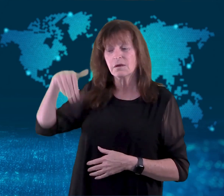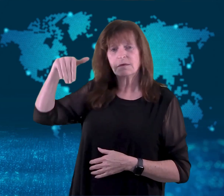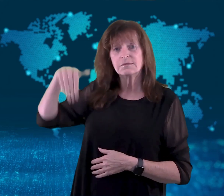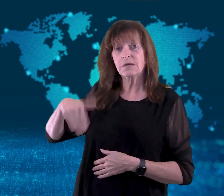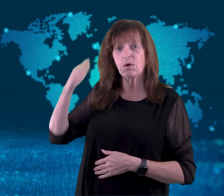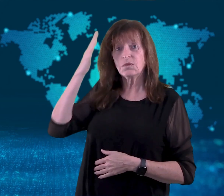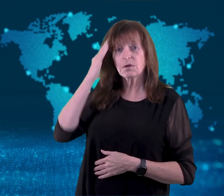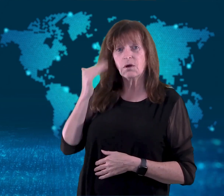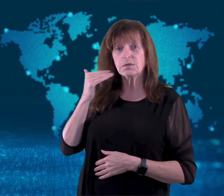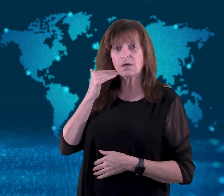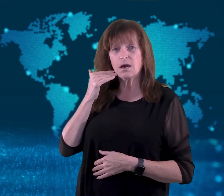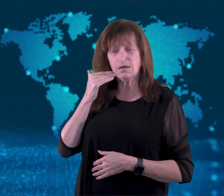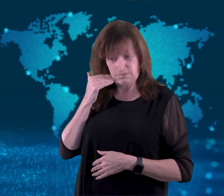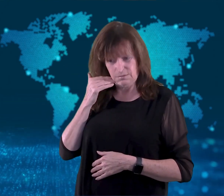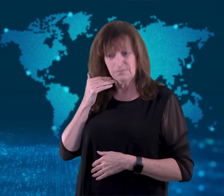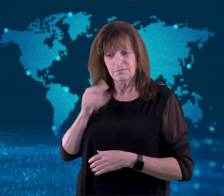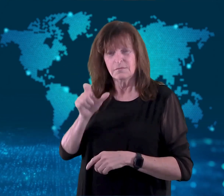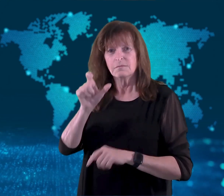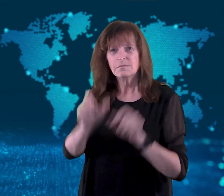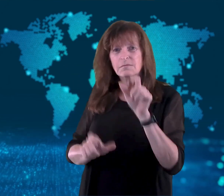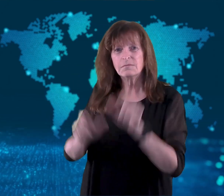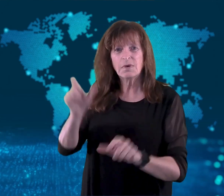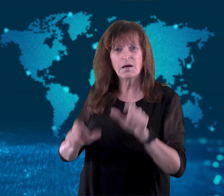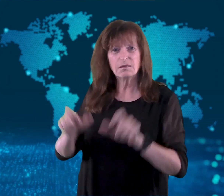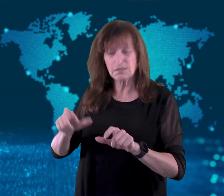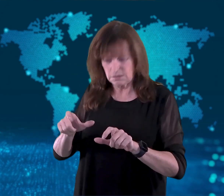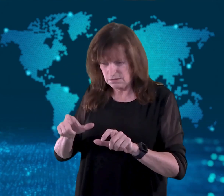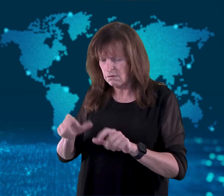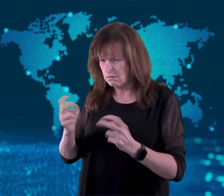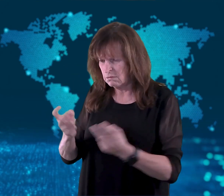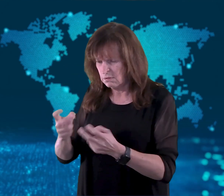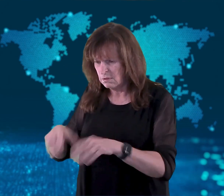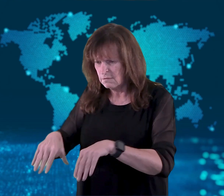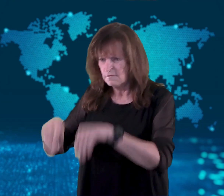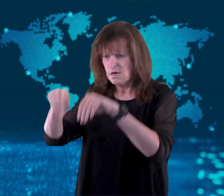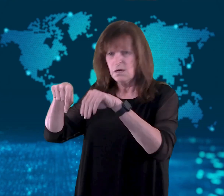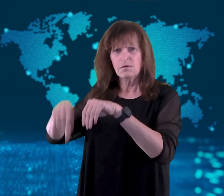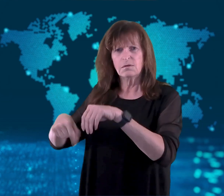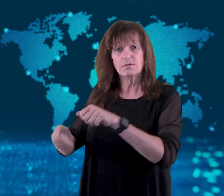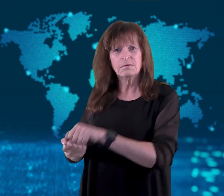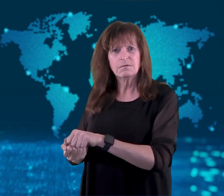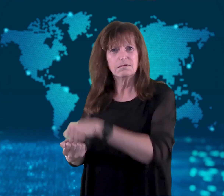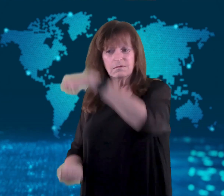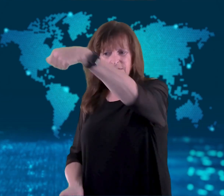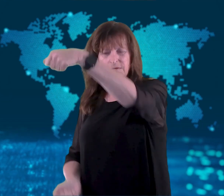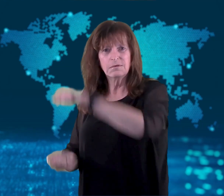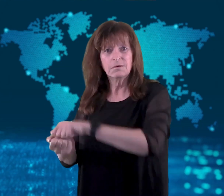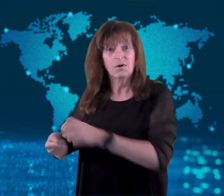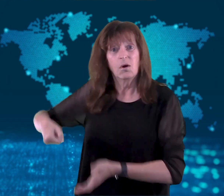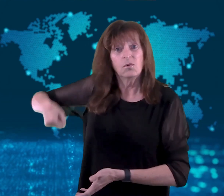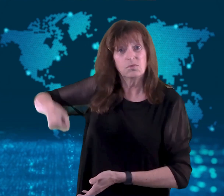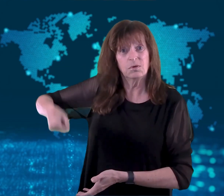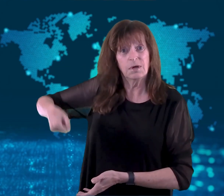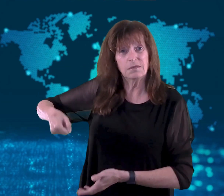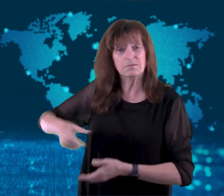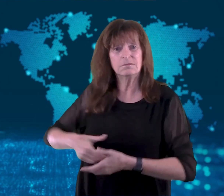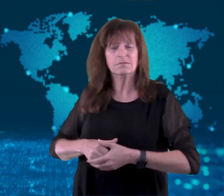Bodies found in suitcases